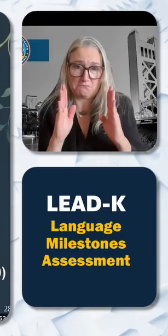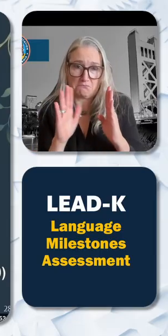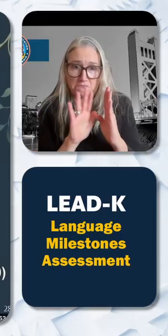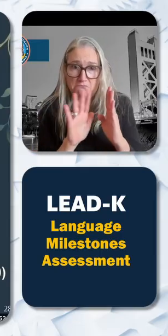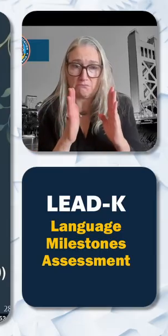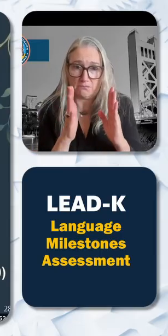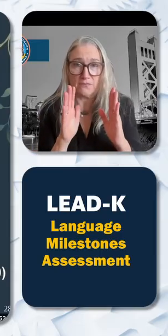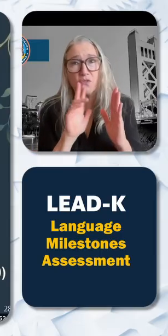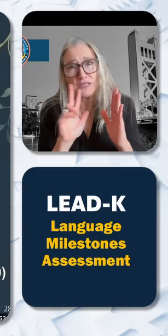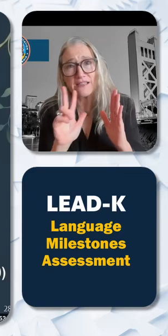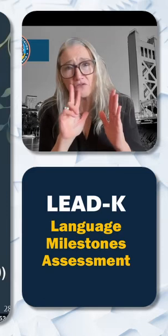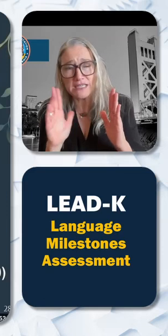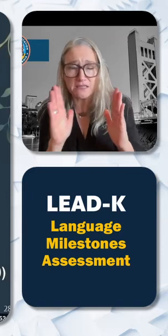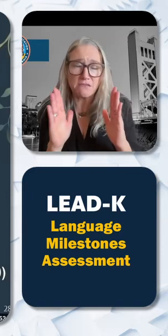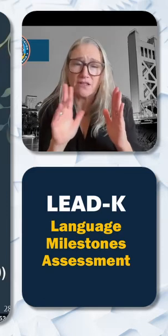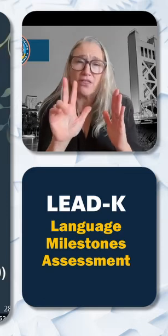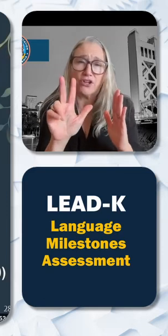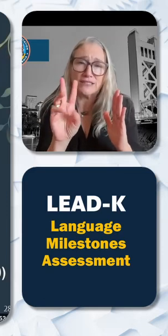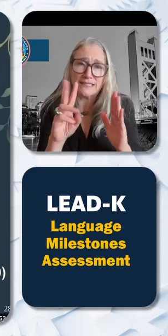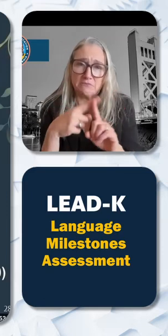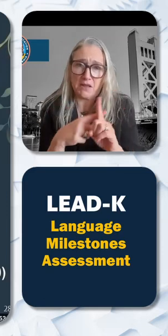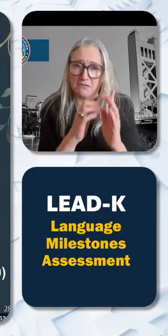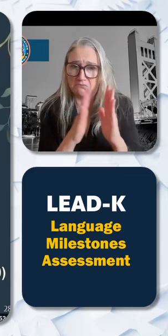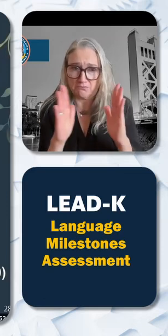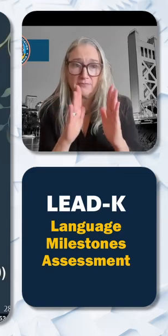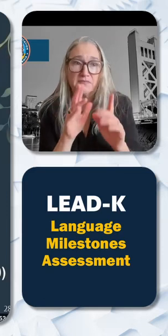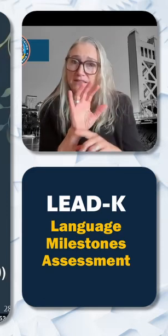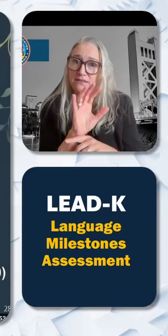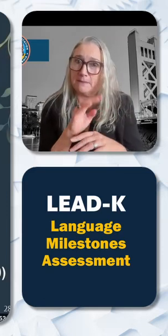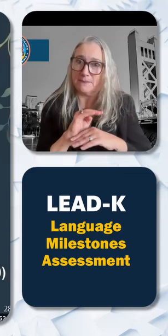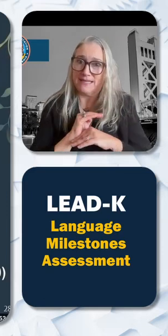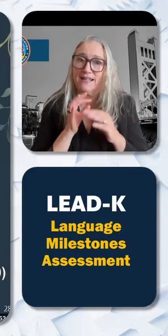This is for deaf children that are from 0 all the way up to 24 months,